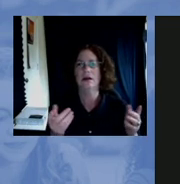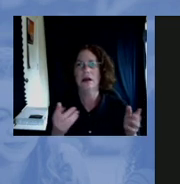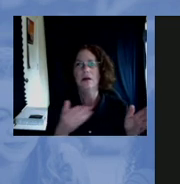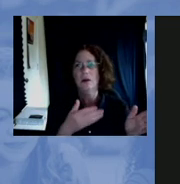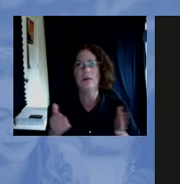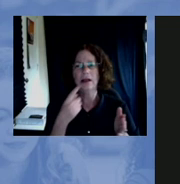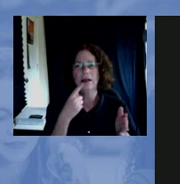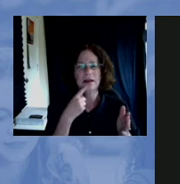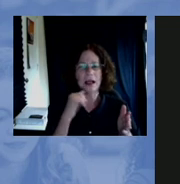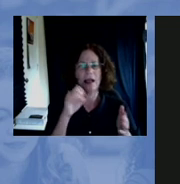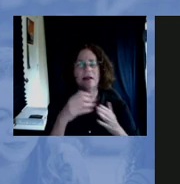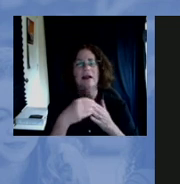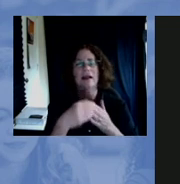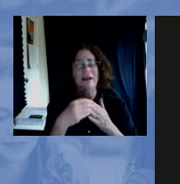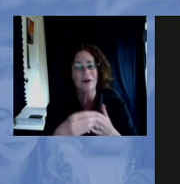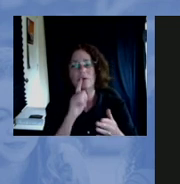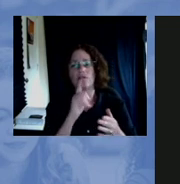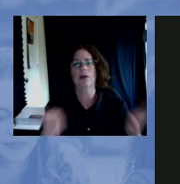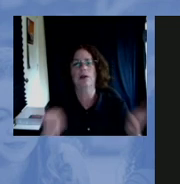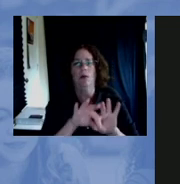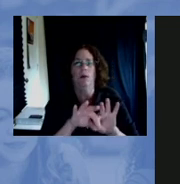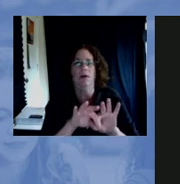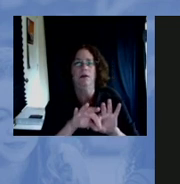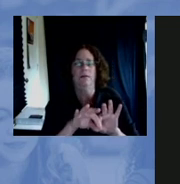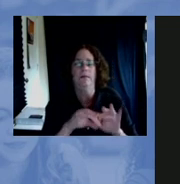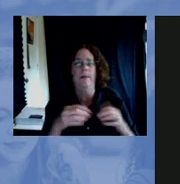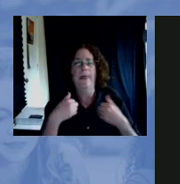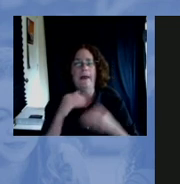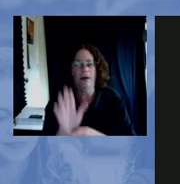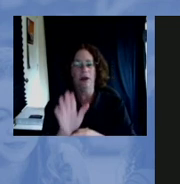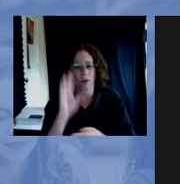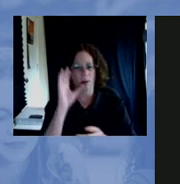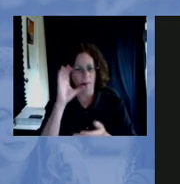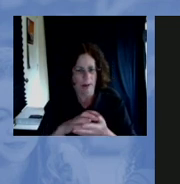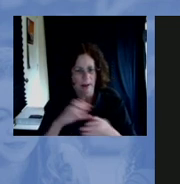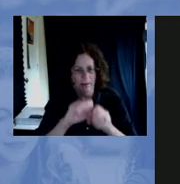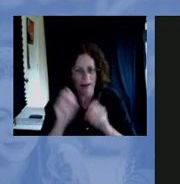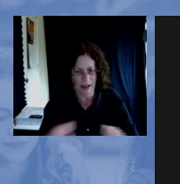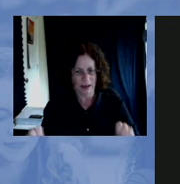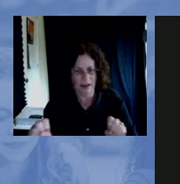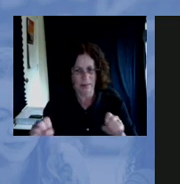LEADERSHIP MATTERS. HAVING YOUR BELIEF SYSTEM ALIGNED WITH YOUR